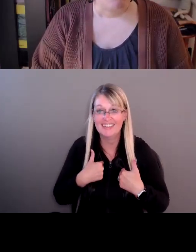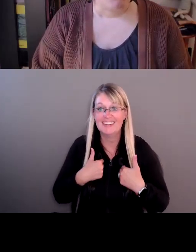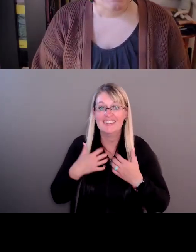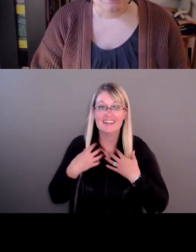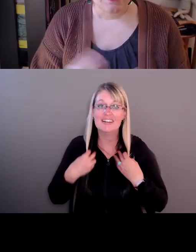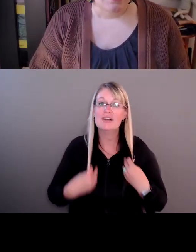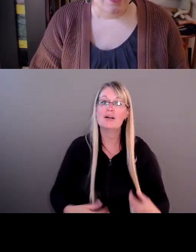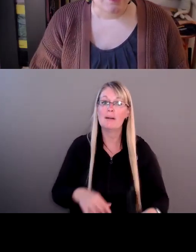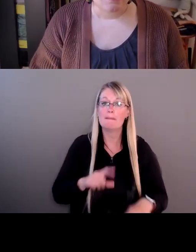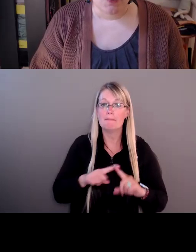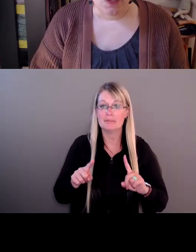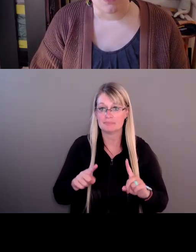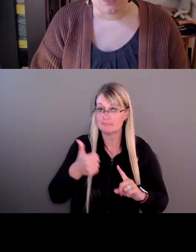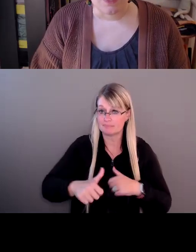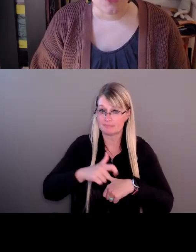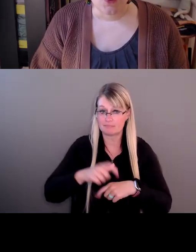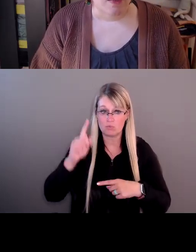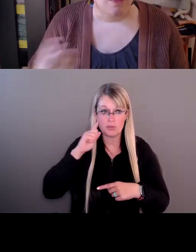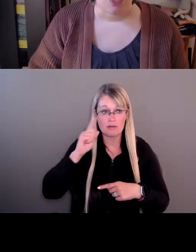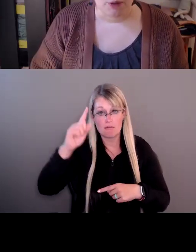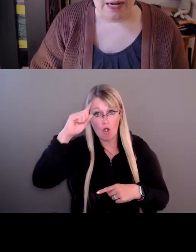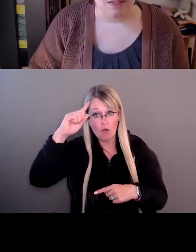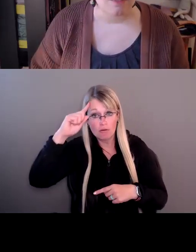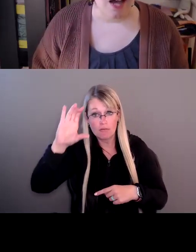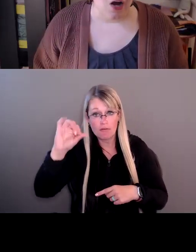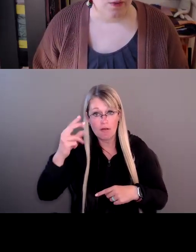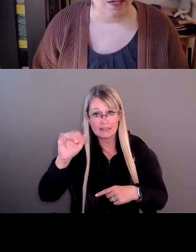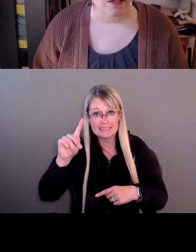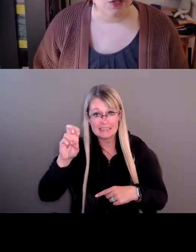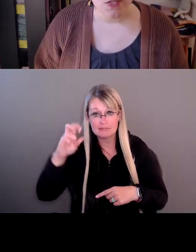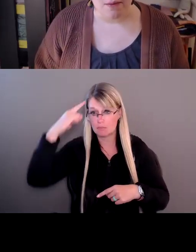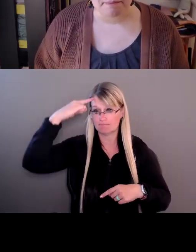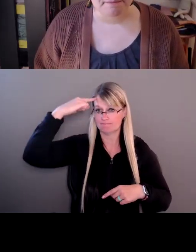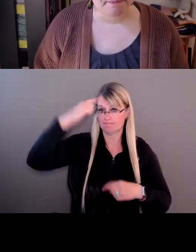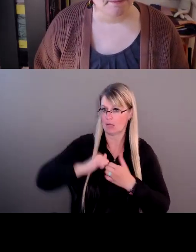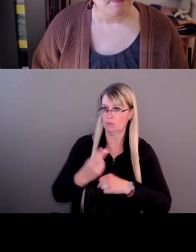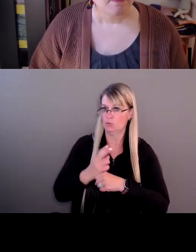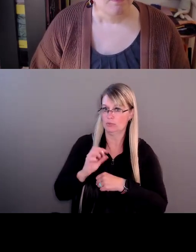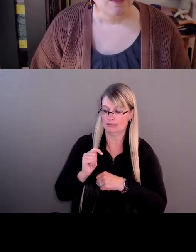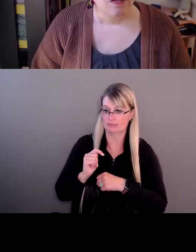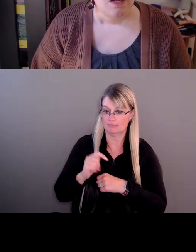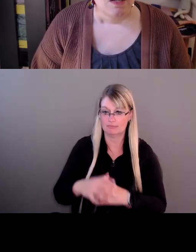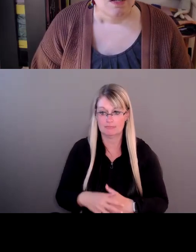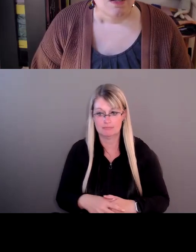but basically any time you hear the word cognitive it has to do with our brains and how we use them.